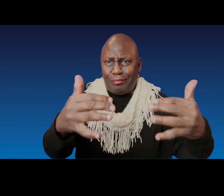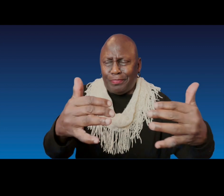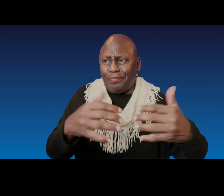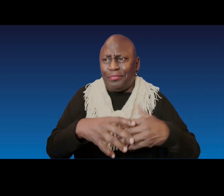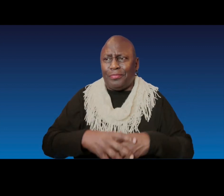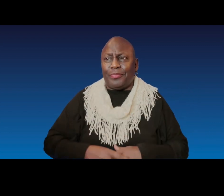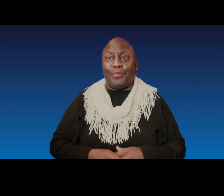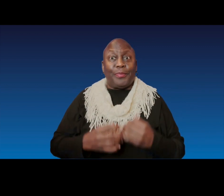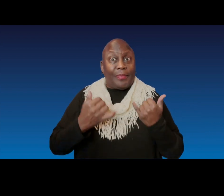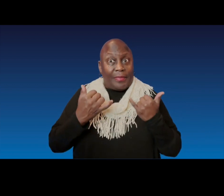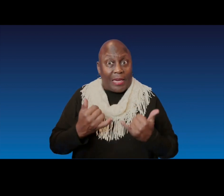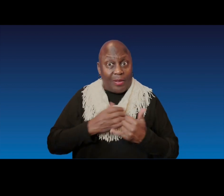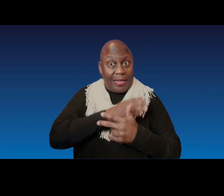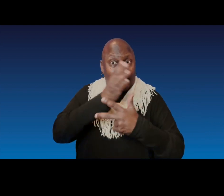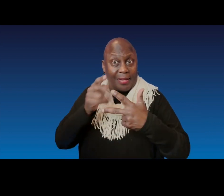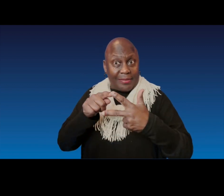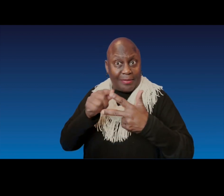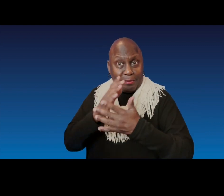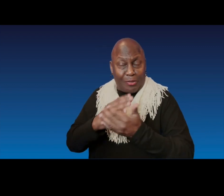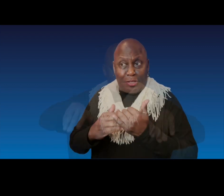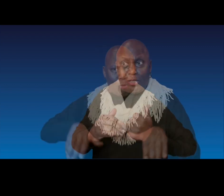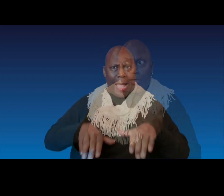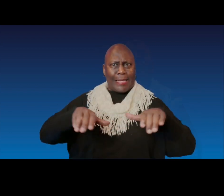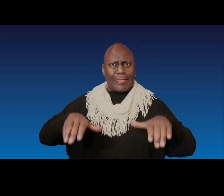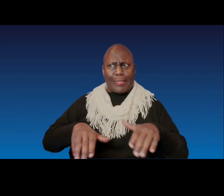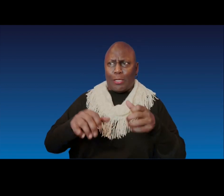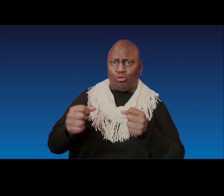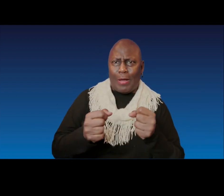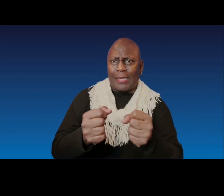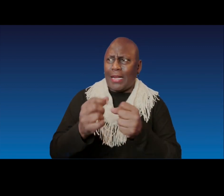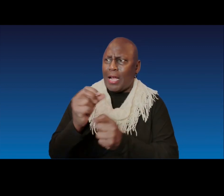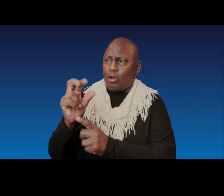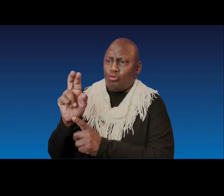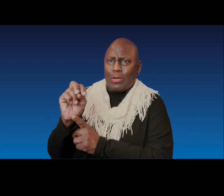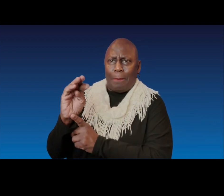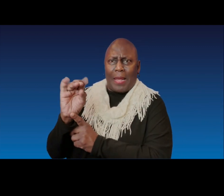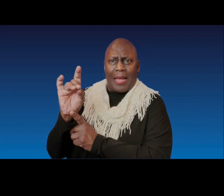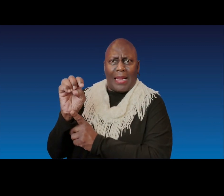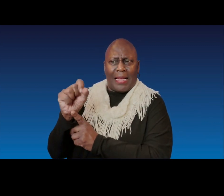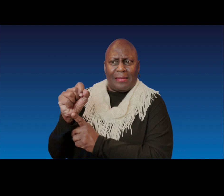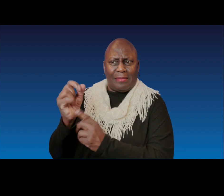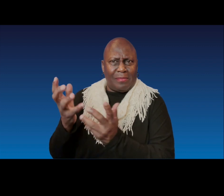Now we'll move on to practical strategies and remedies.